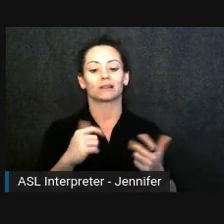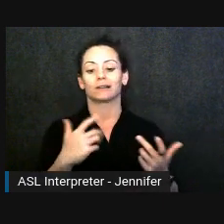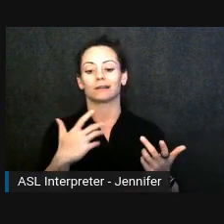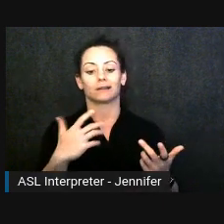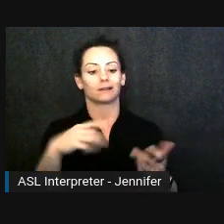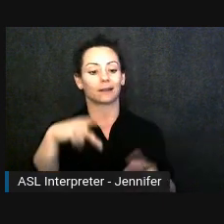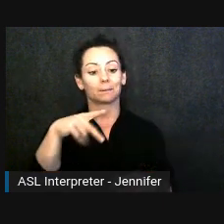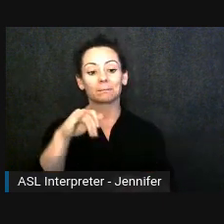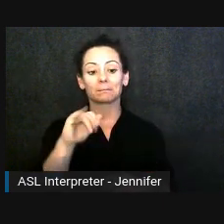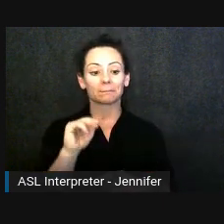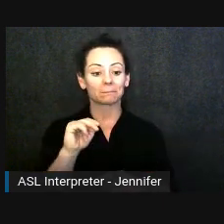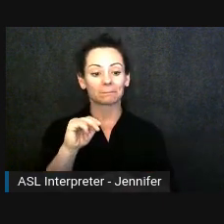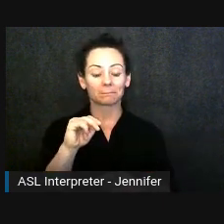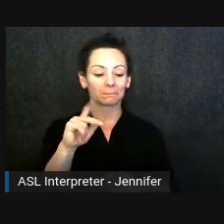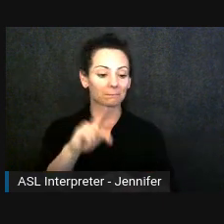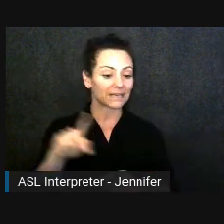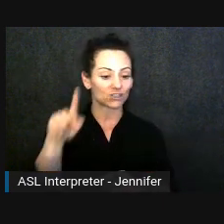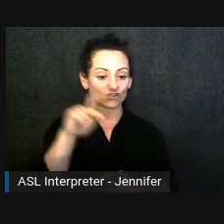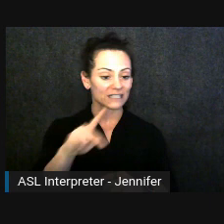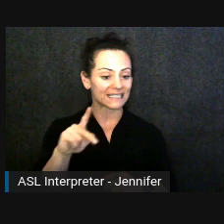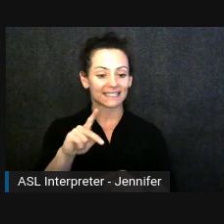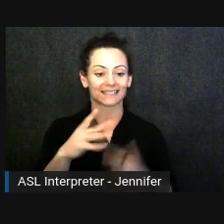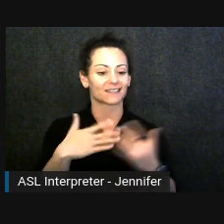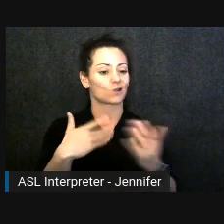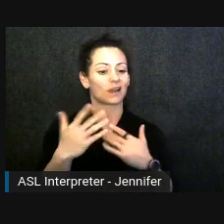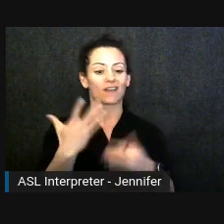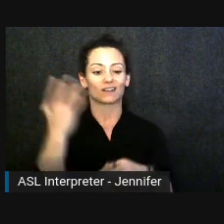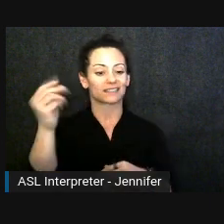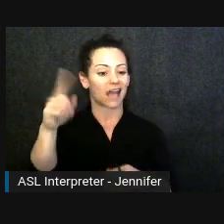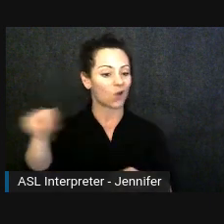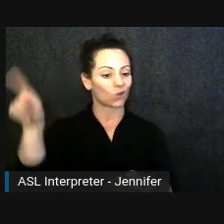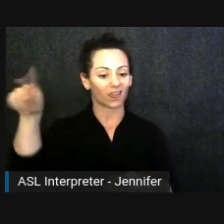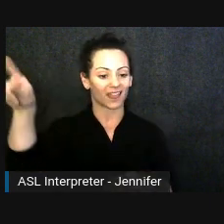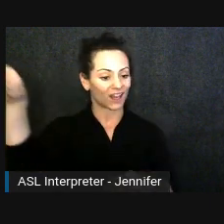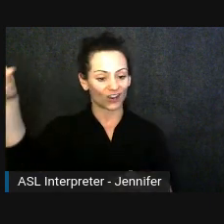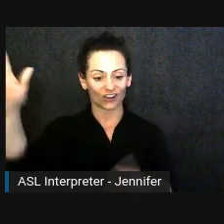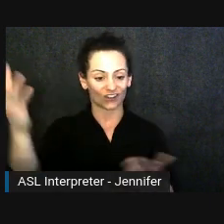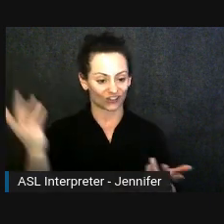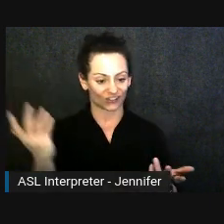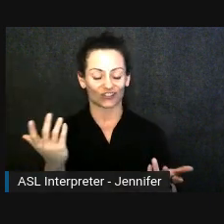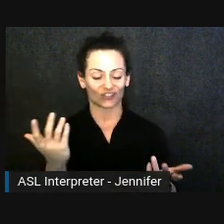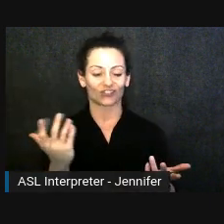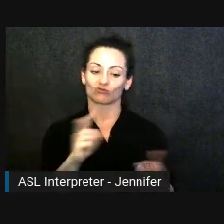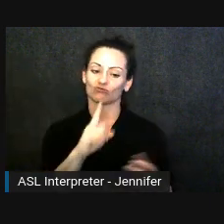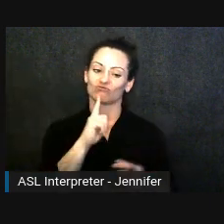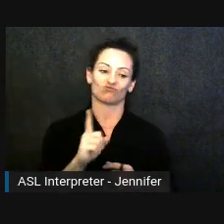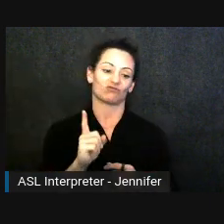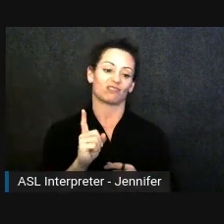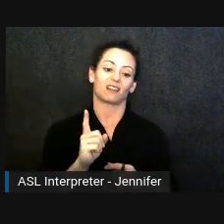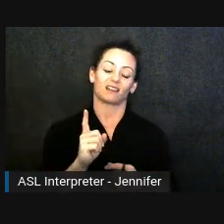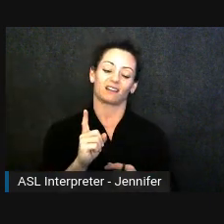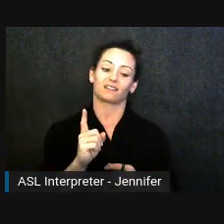Whatever is out there [chuckle] that can really be considered social.